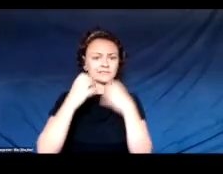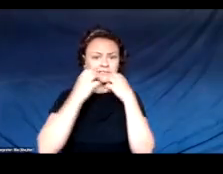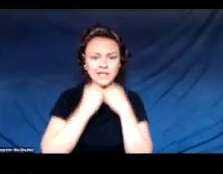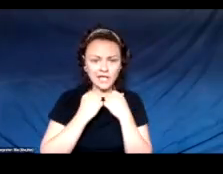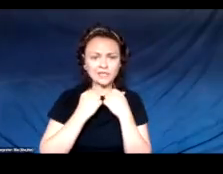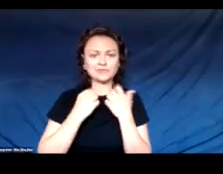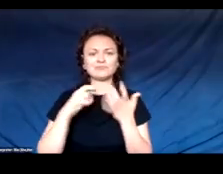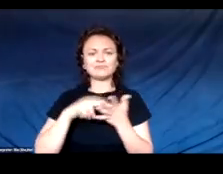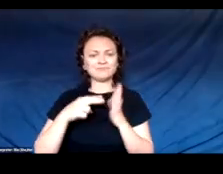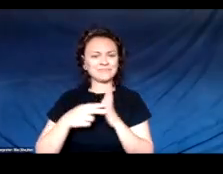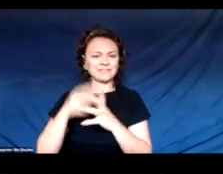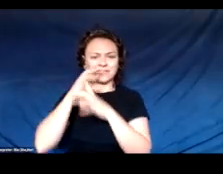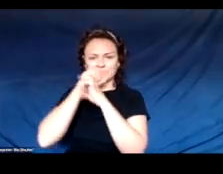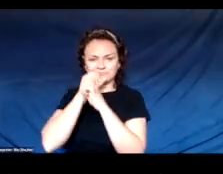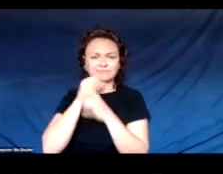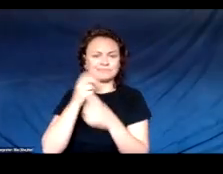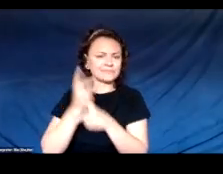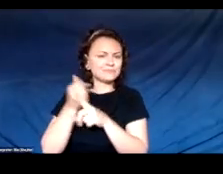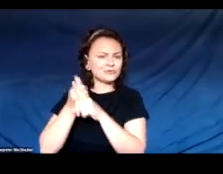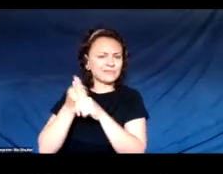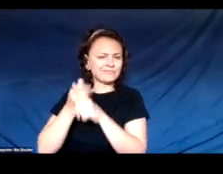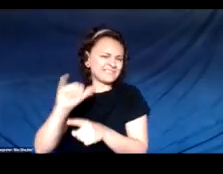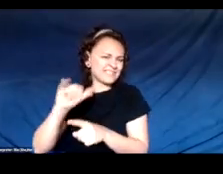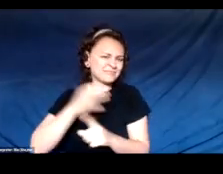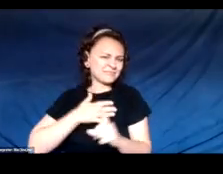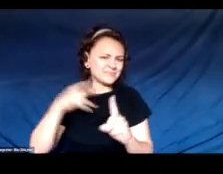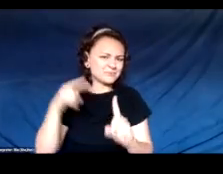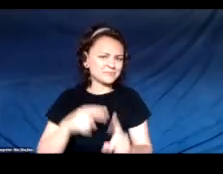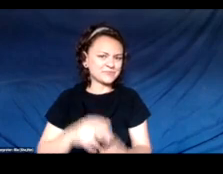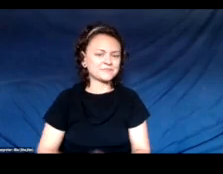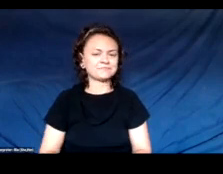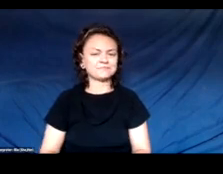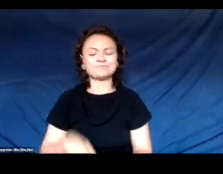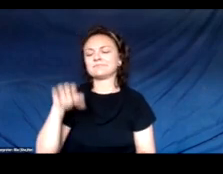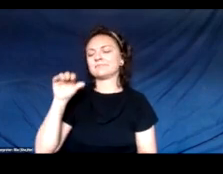Thank you, Jenny. Yeah. I think my experience with